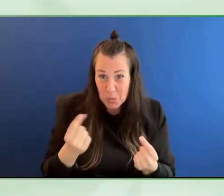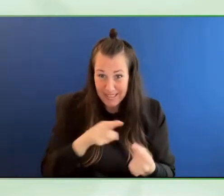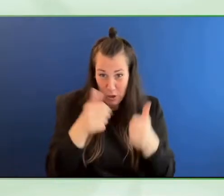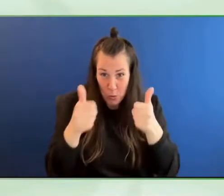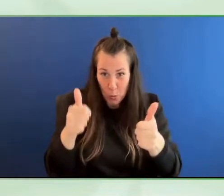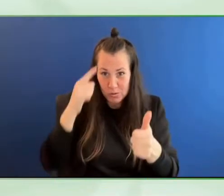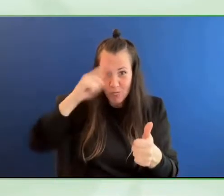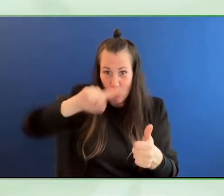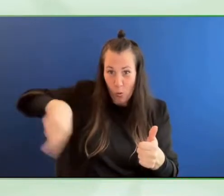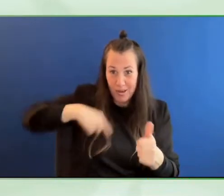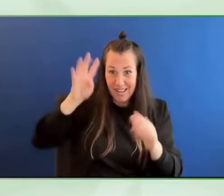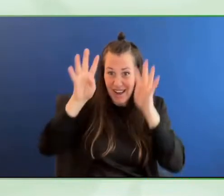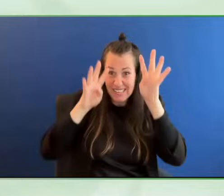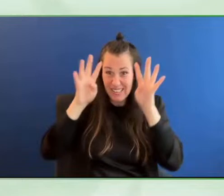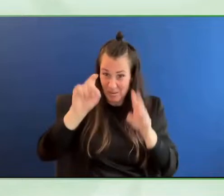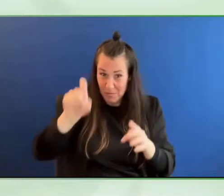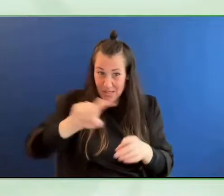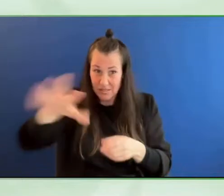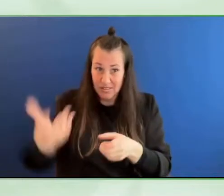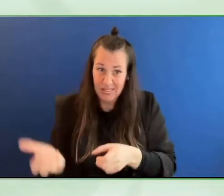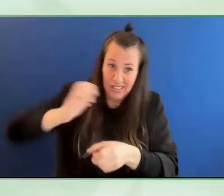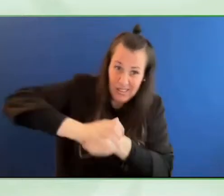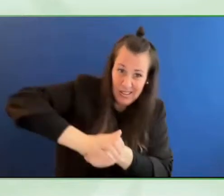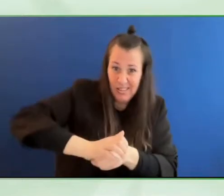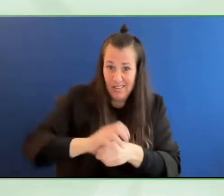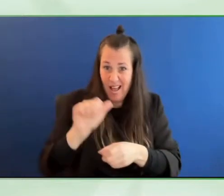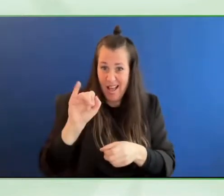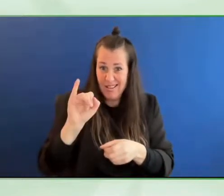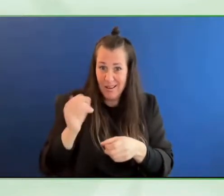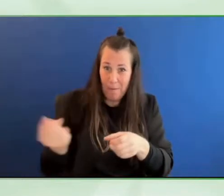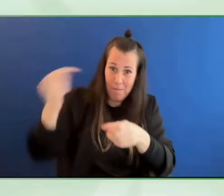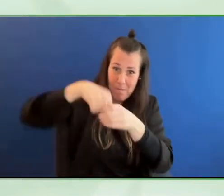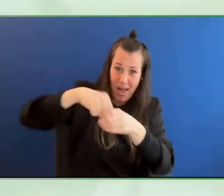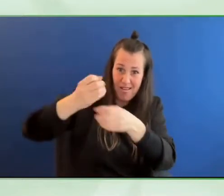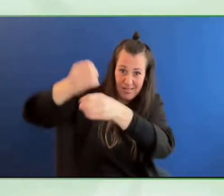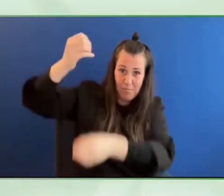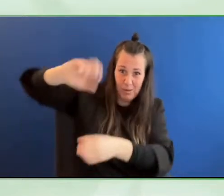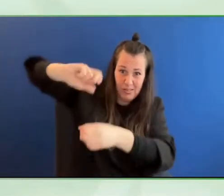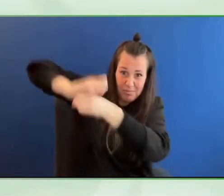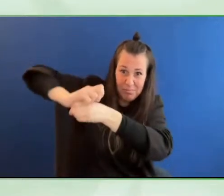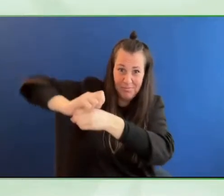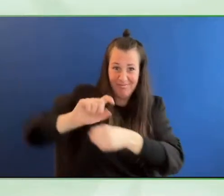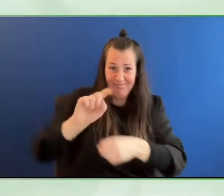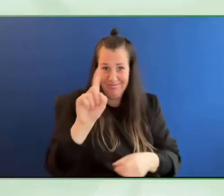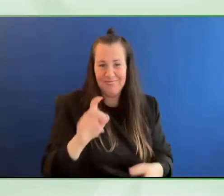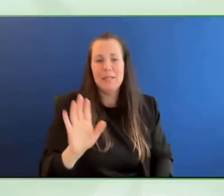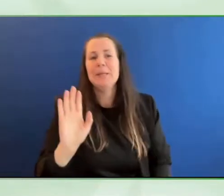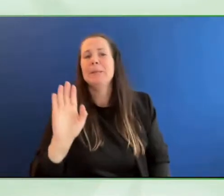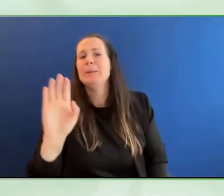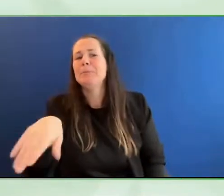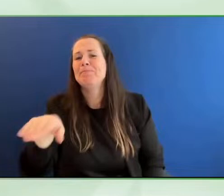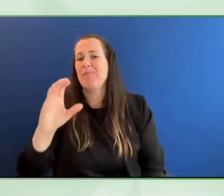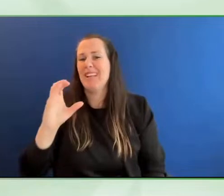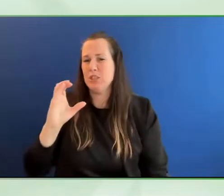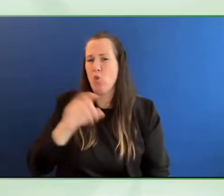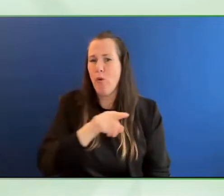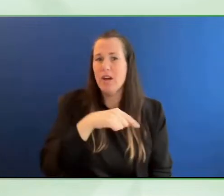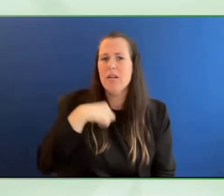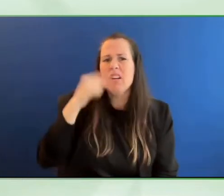If it becomes a thoughtful part of your creative process, I would never actually want to watch a video created by text.